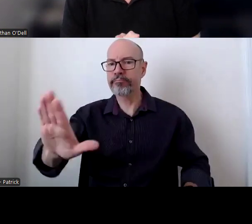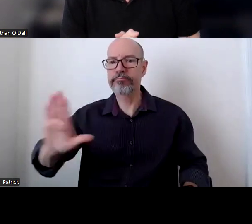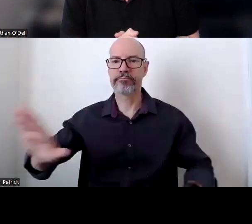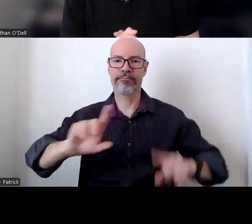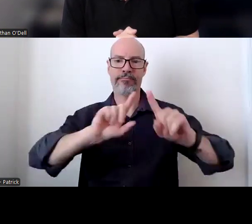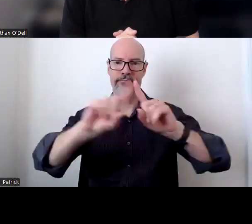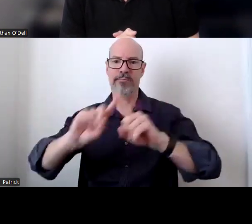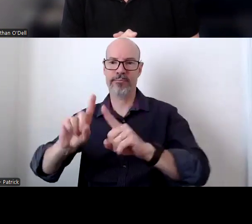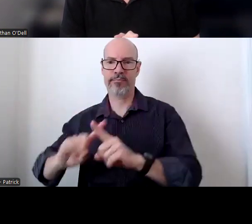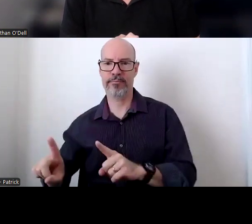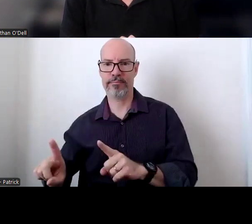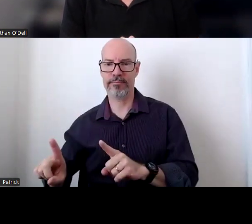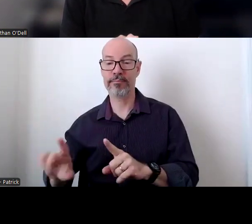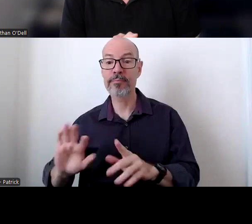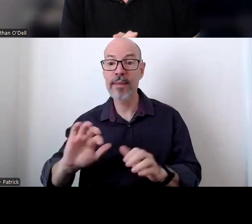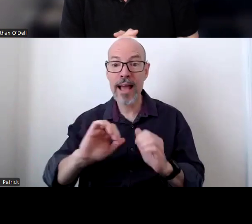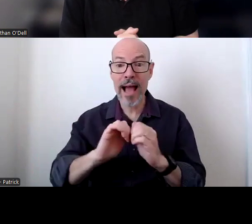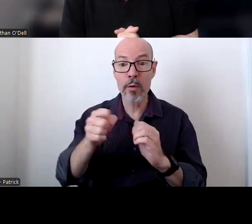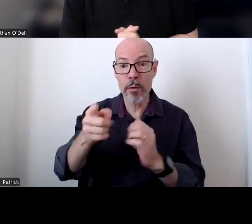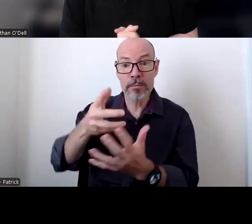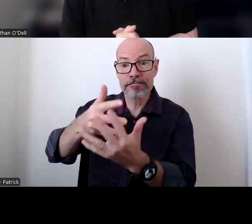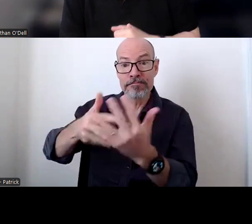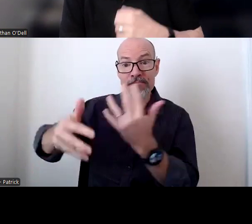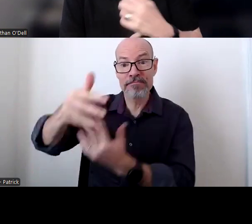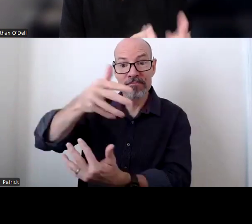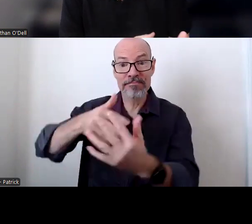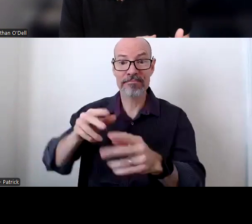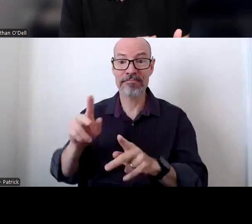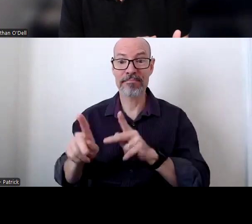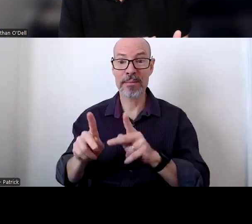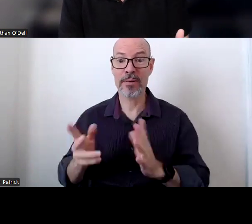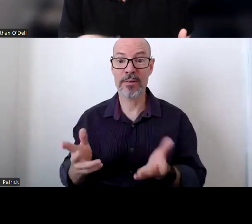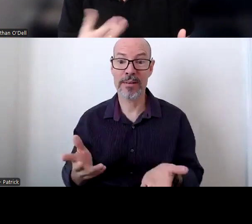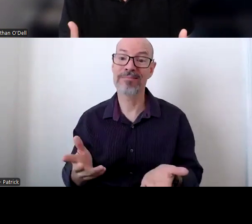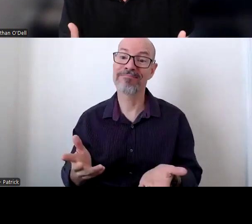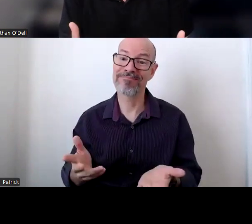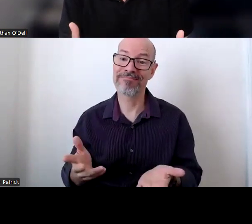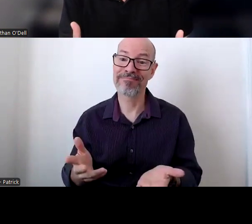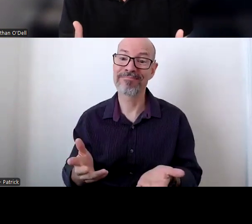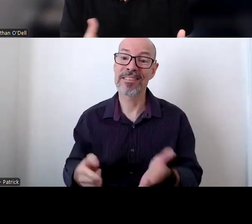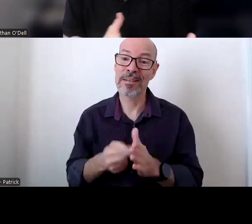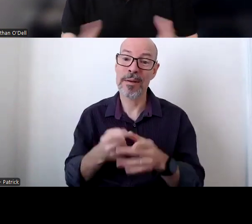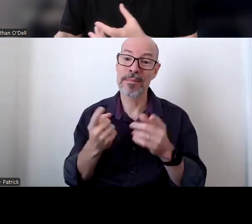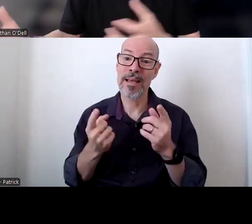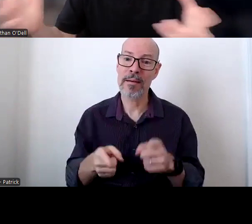treatment of people, and this is I see this happening all the Where somebody has a bad experience with a Deaf person, a